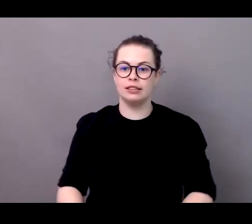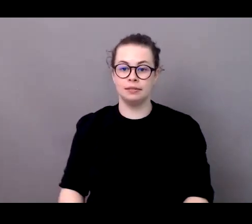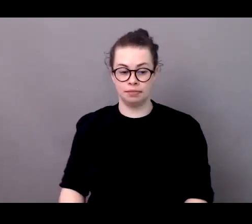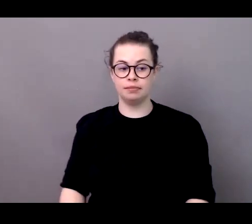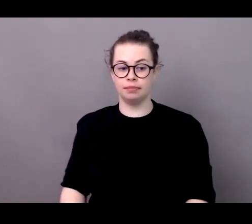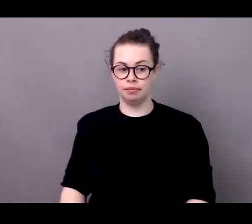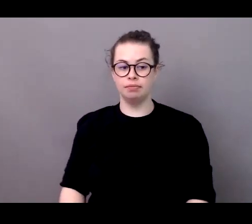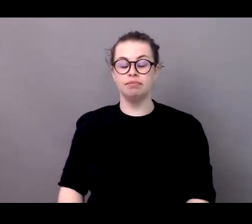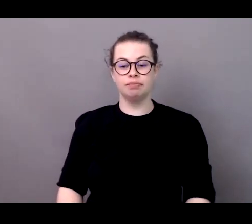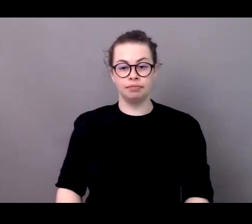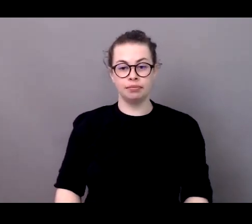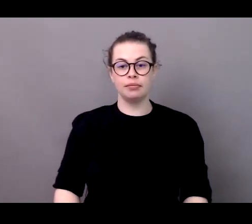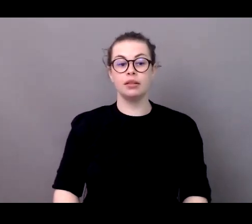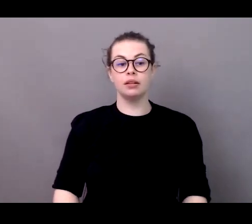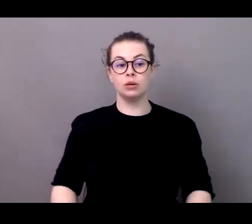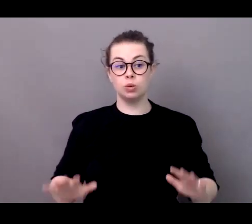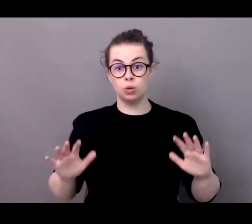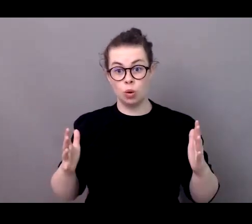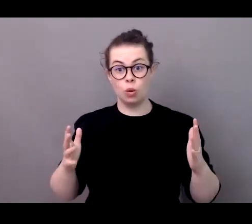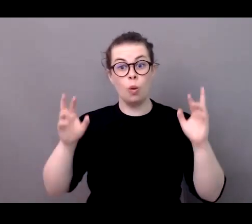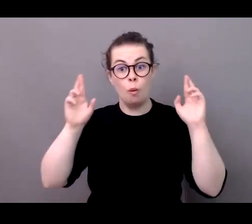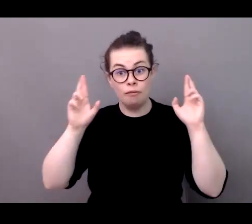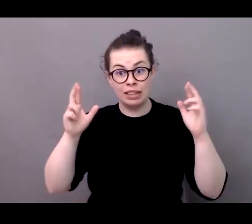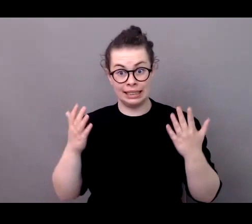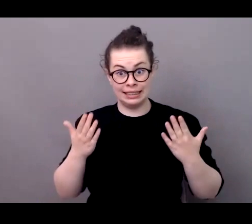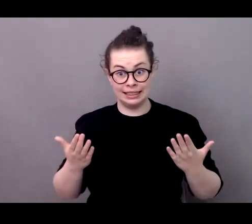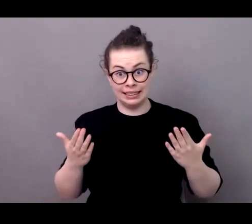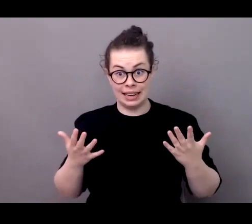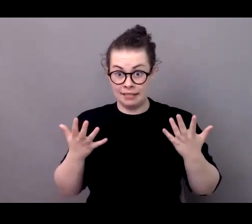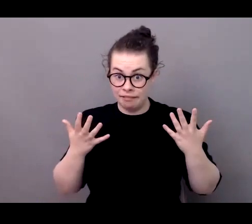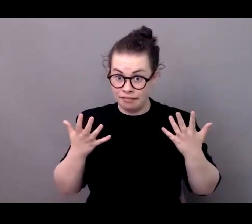so by the end of today's meeting, you should have decided who within the team